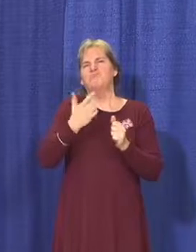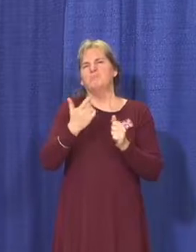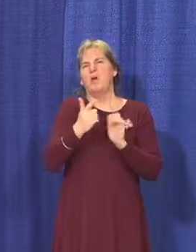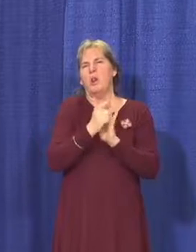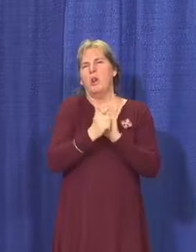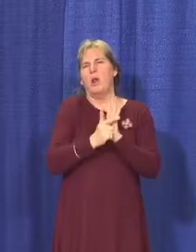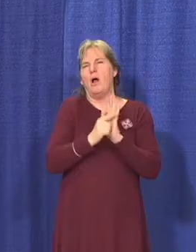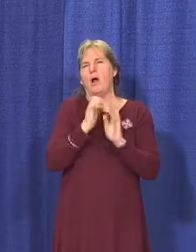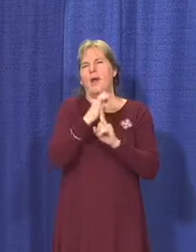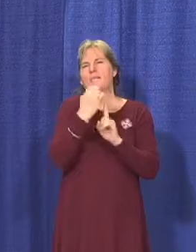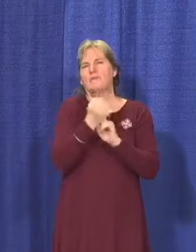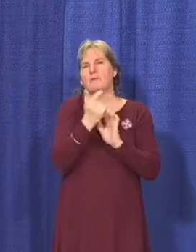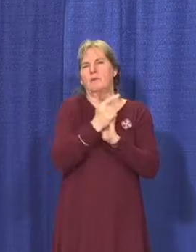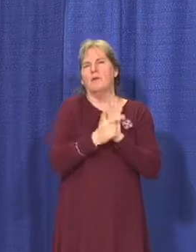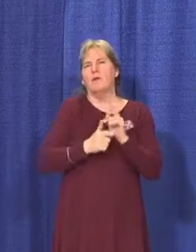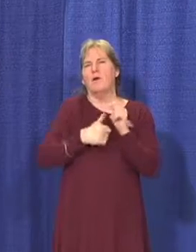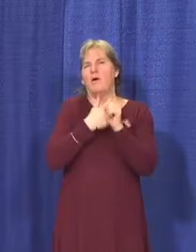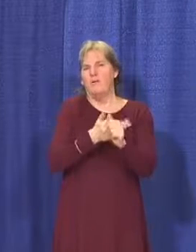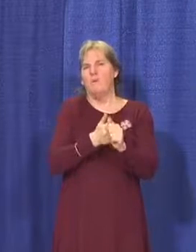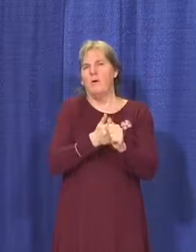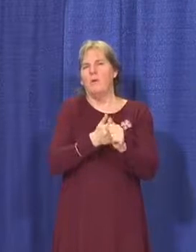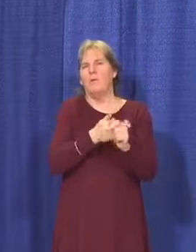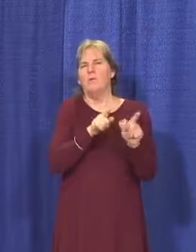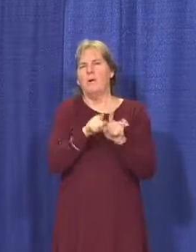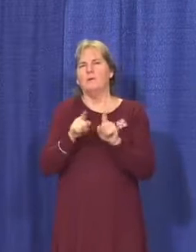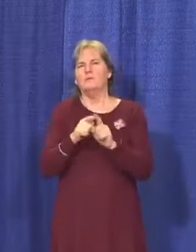by the National building code. These projects fulfil some other